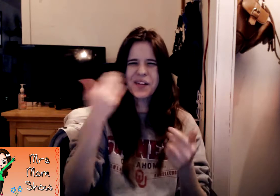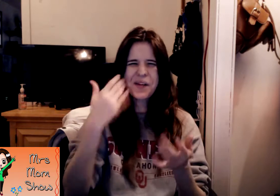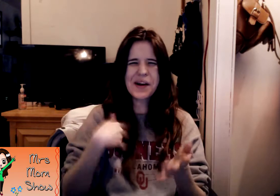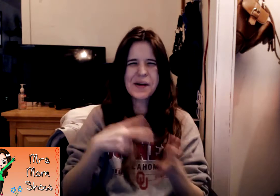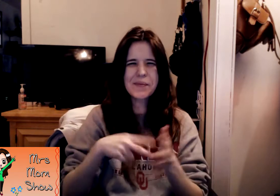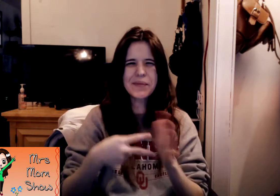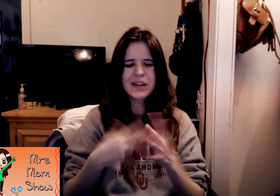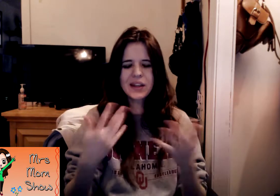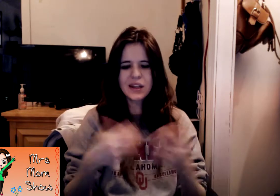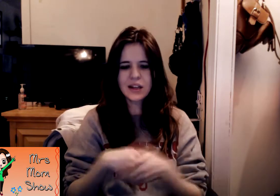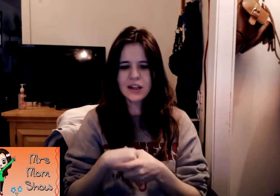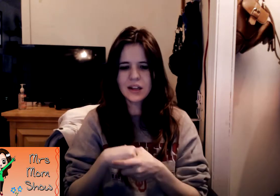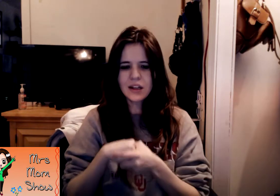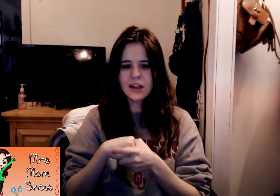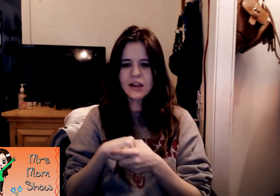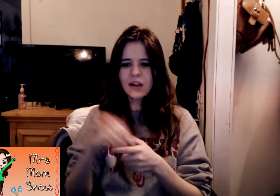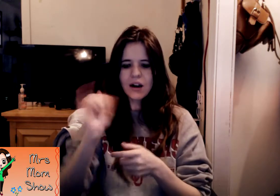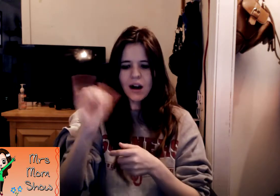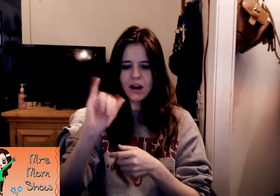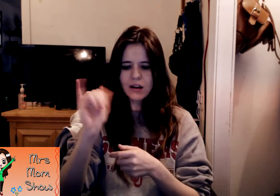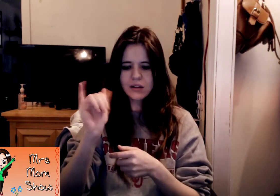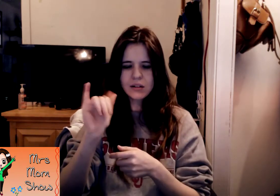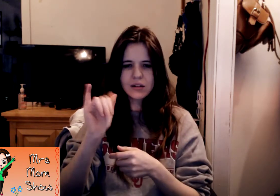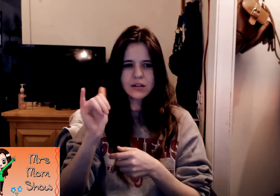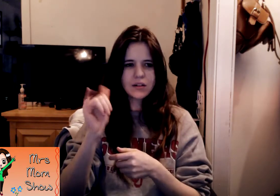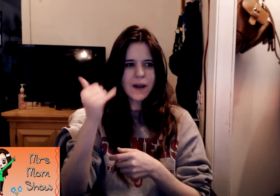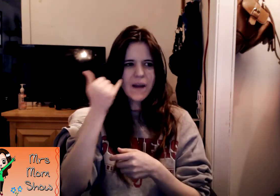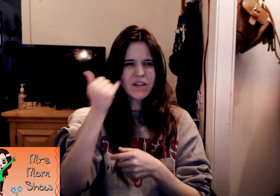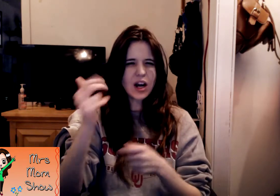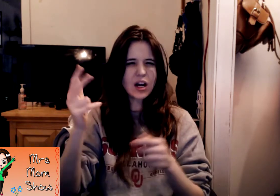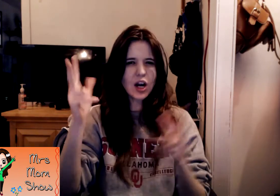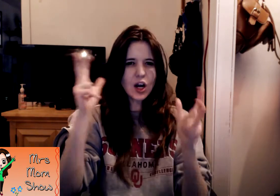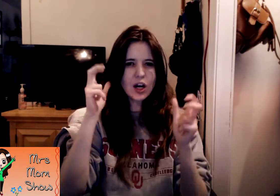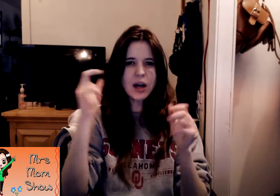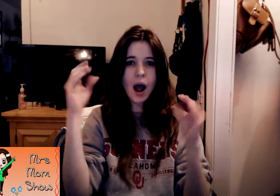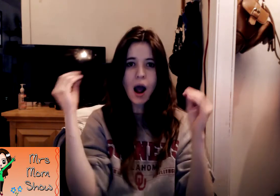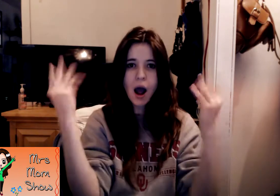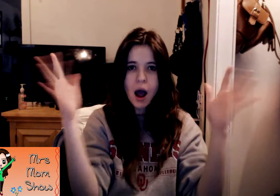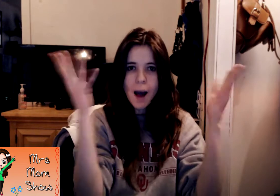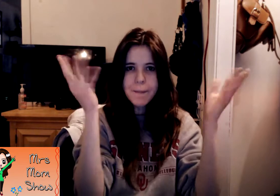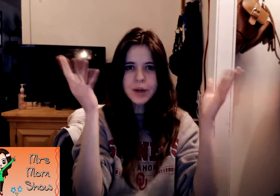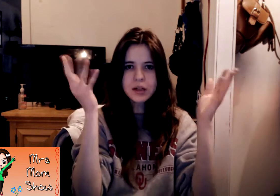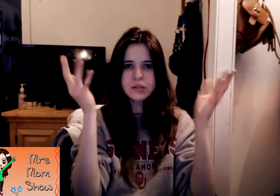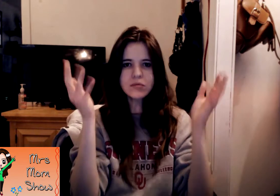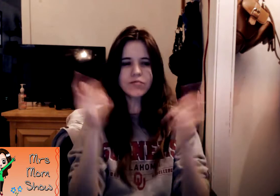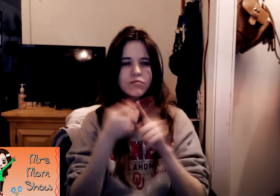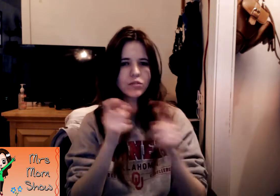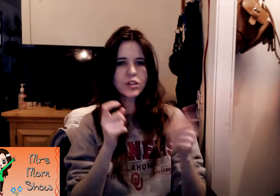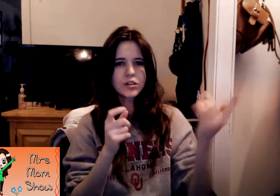you know what I mean? Like if I hear an ambulance wail from a distance -